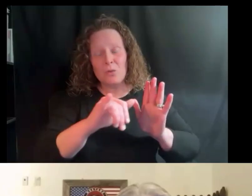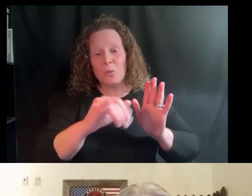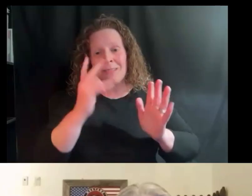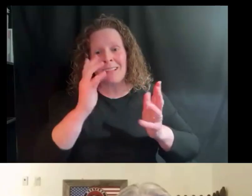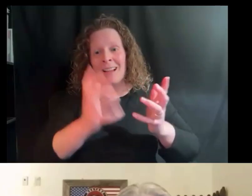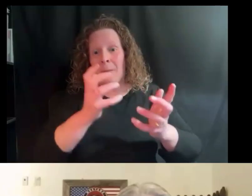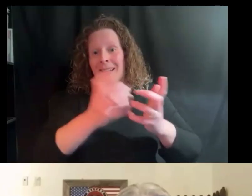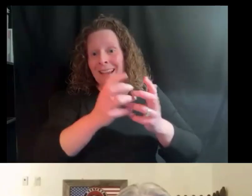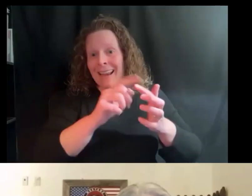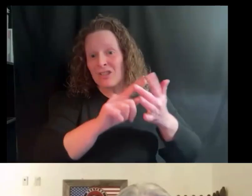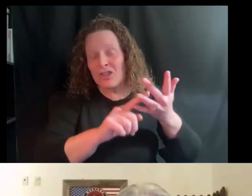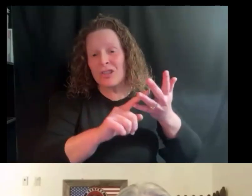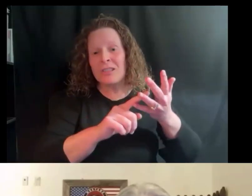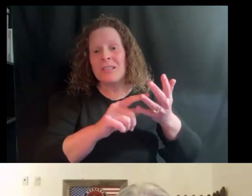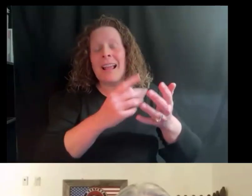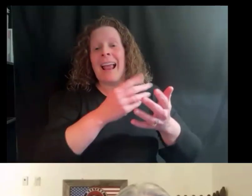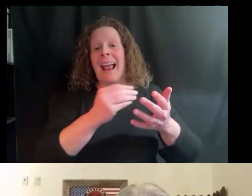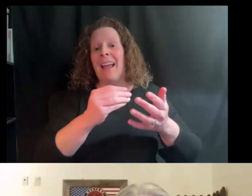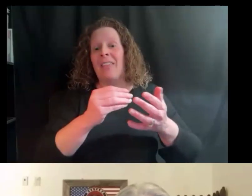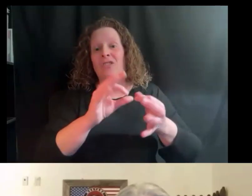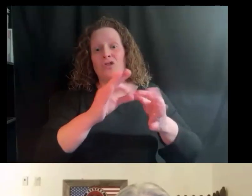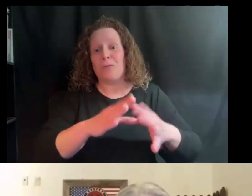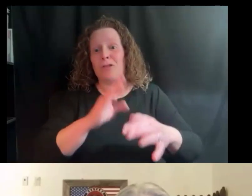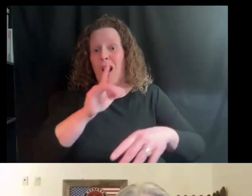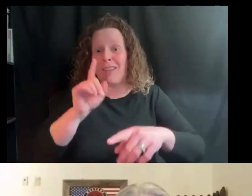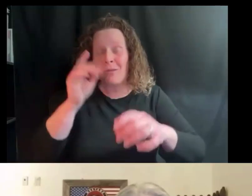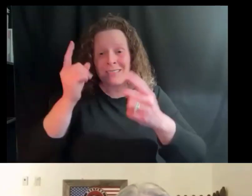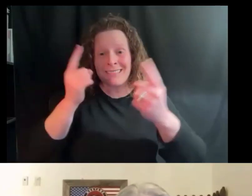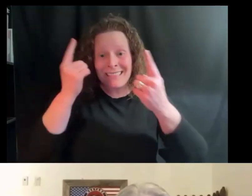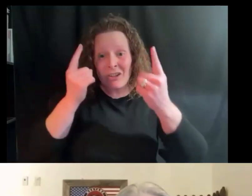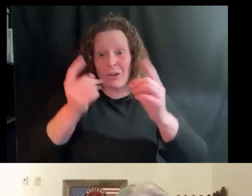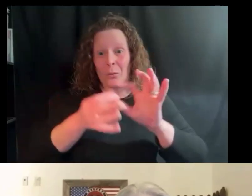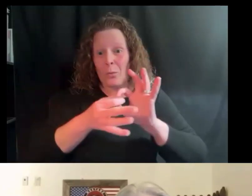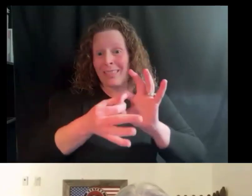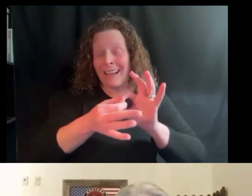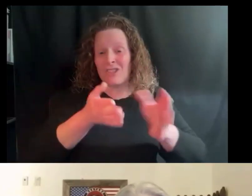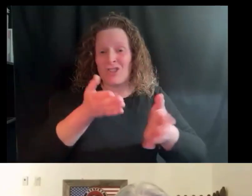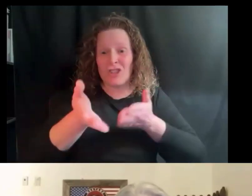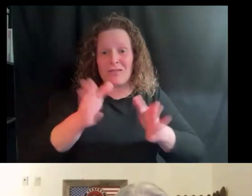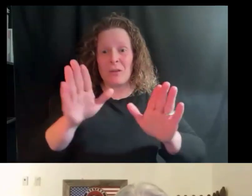your administration this is what interpreters need in order to be able to do their job.